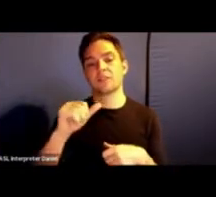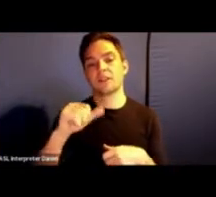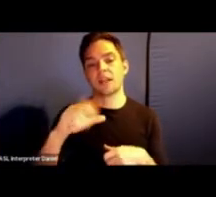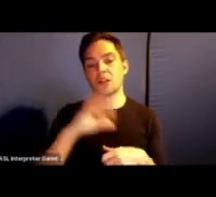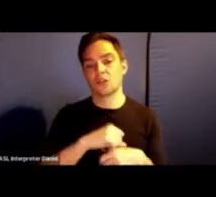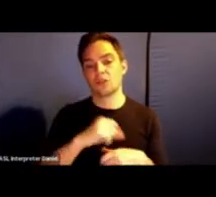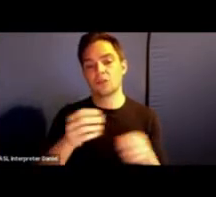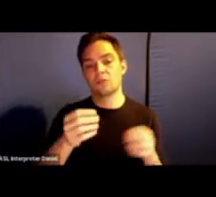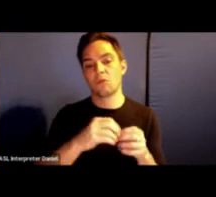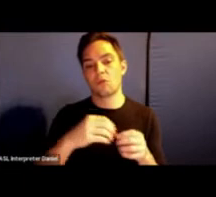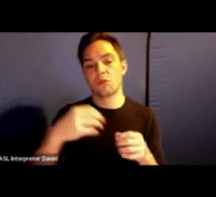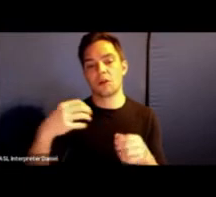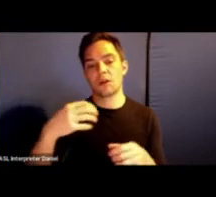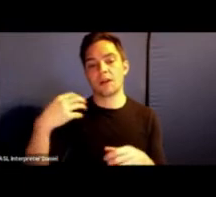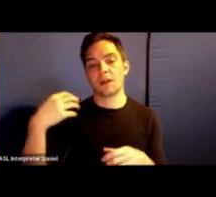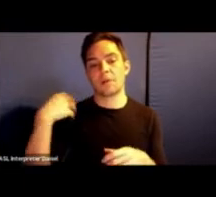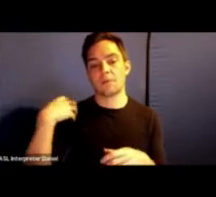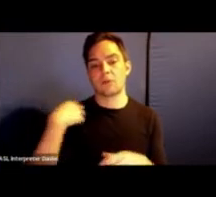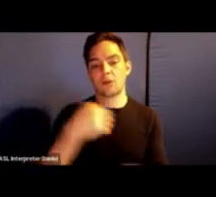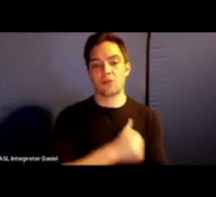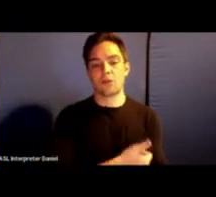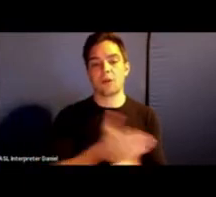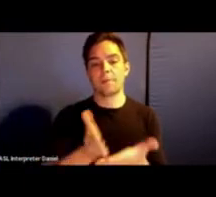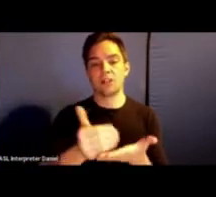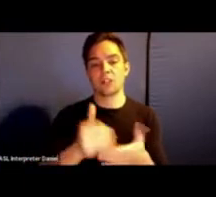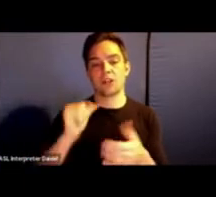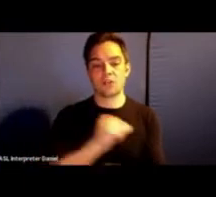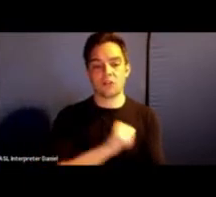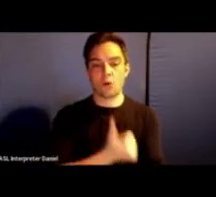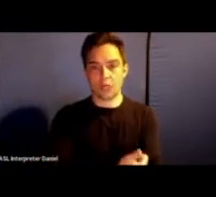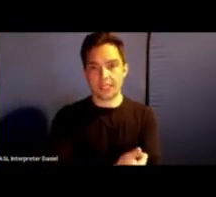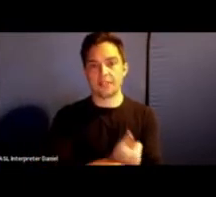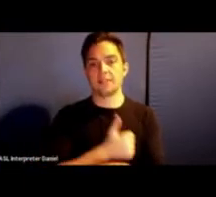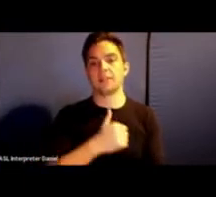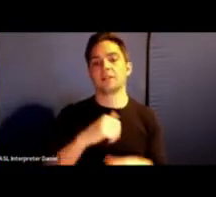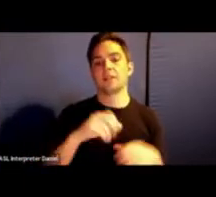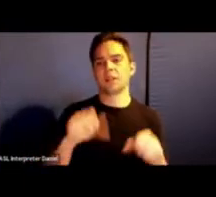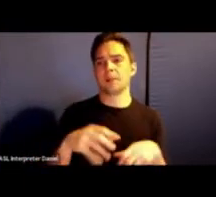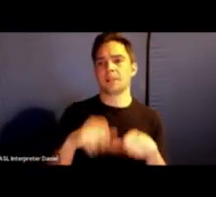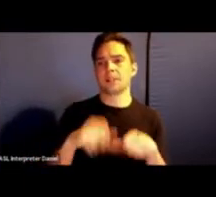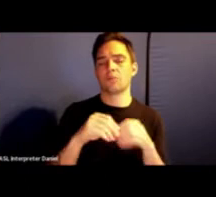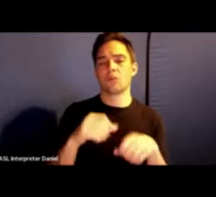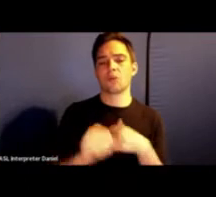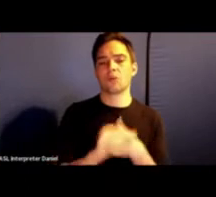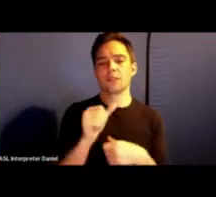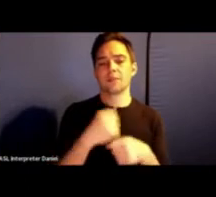employers authority and budget authority and just be able to take more risks and make decisions about their lives and